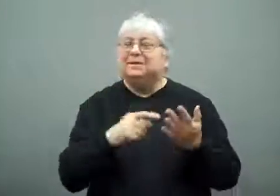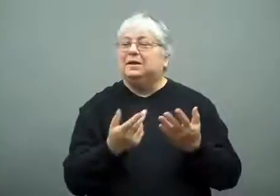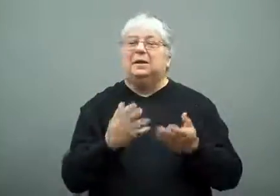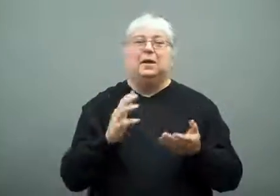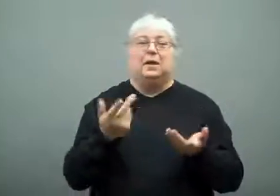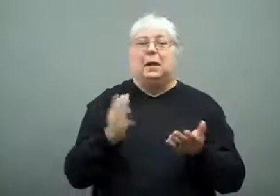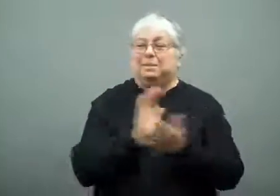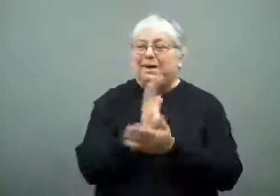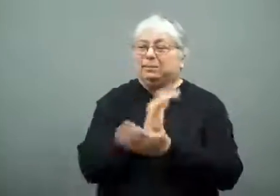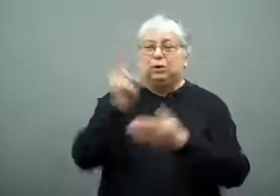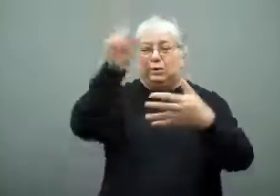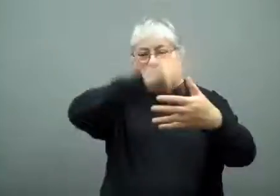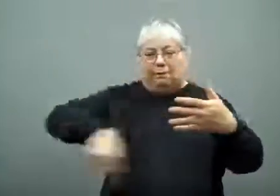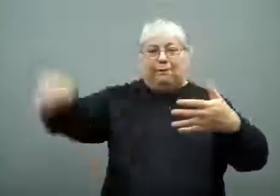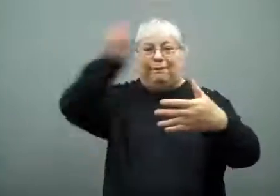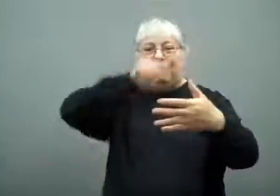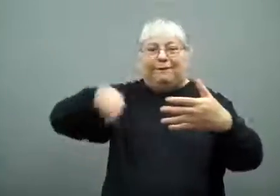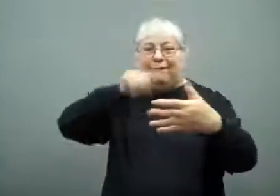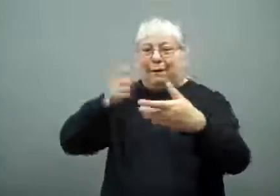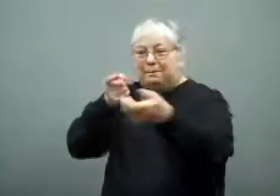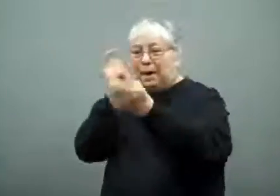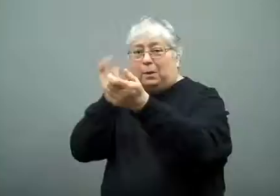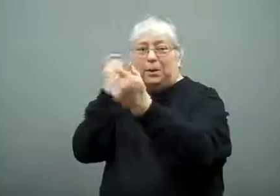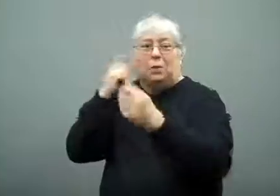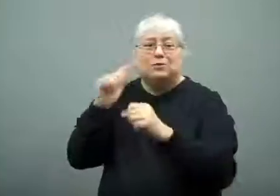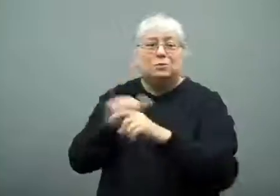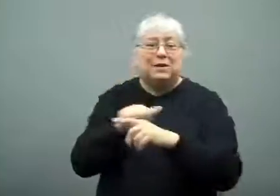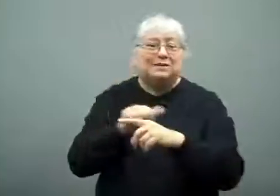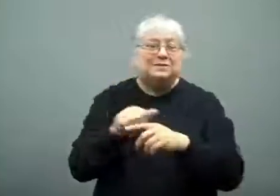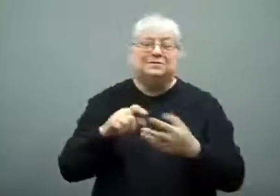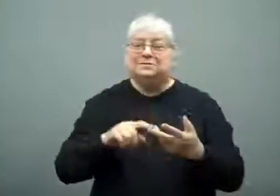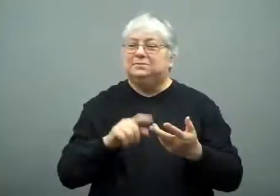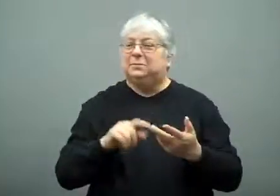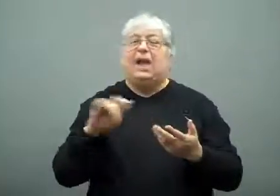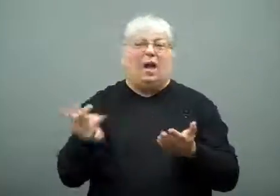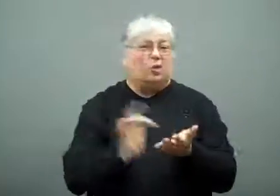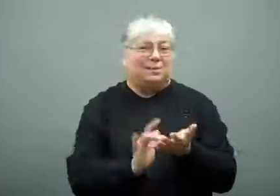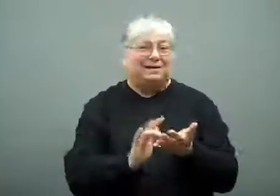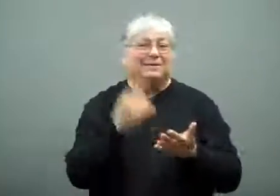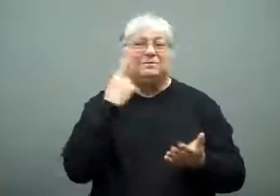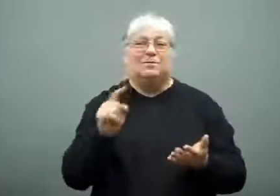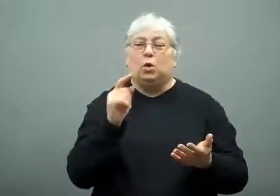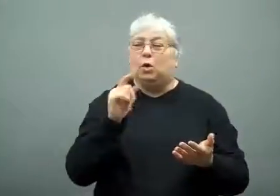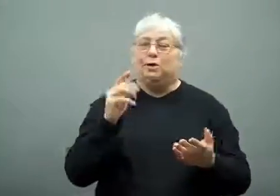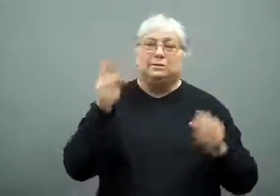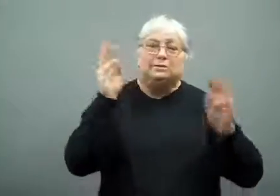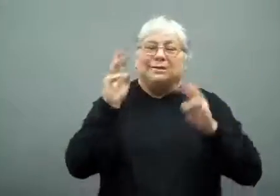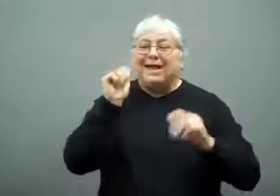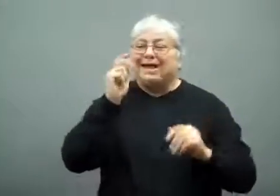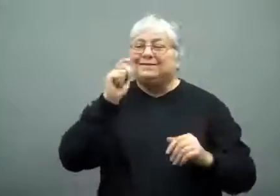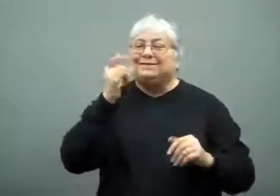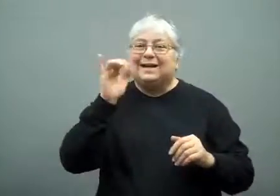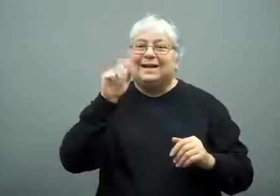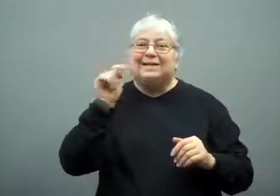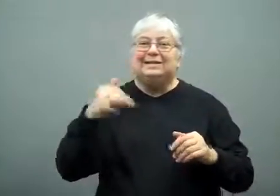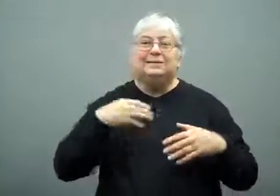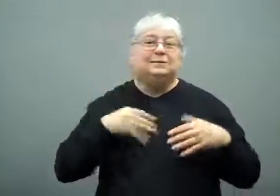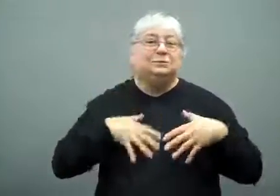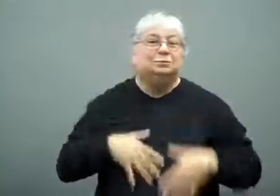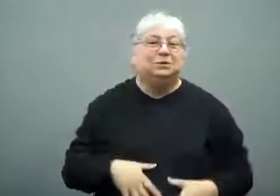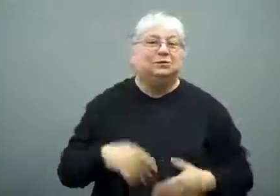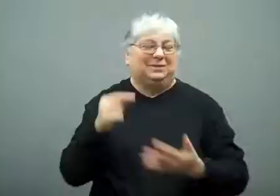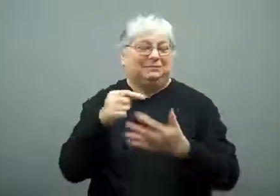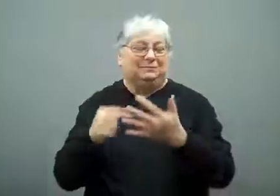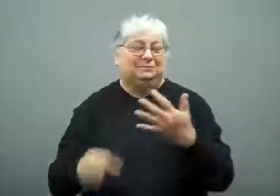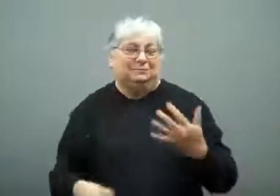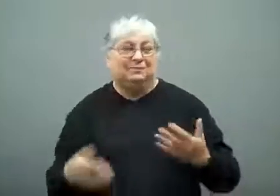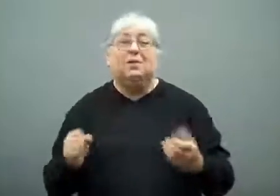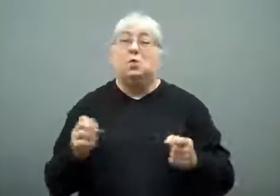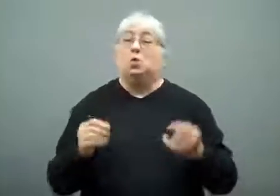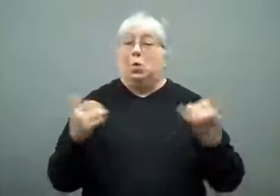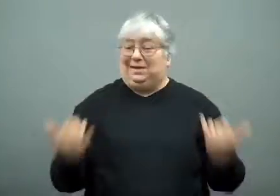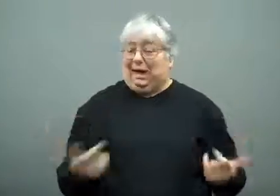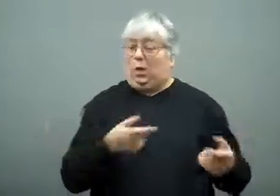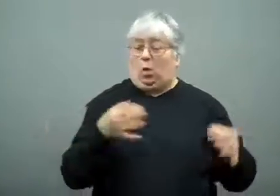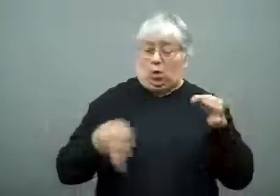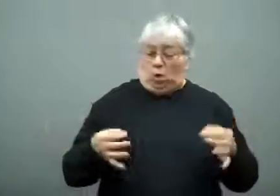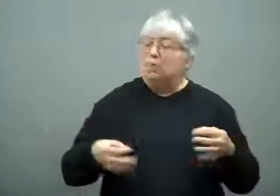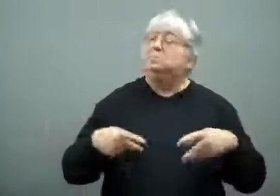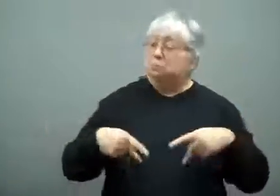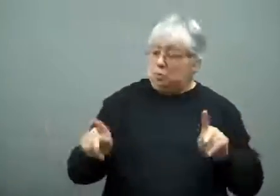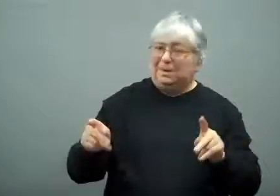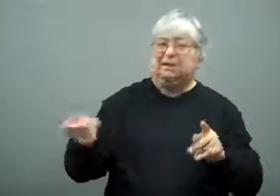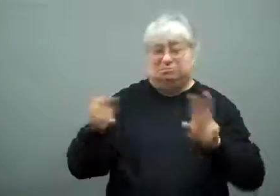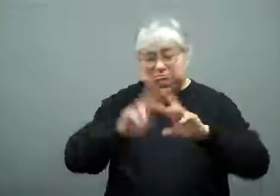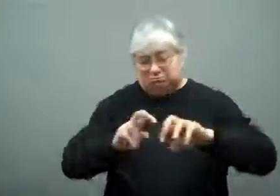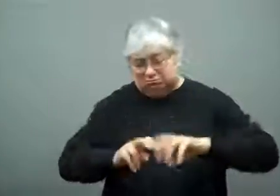paper practice targets and medications for anxiety and depression.